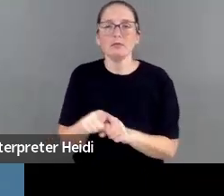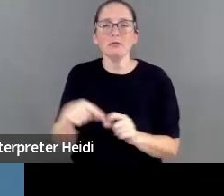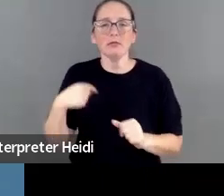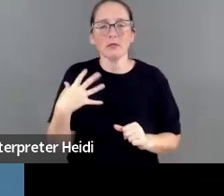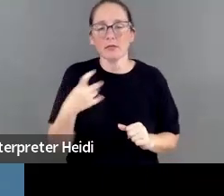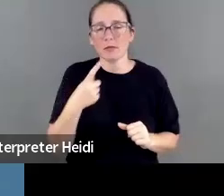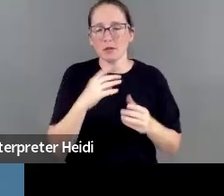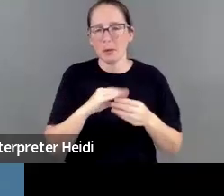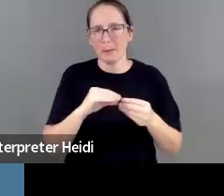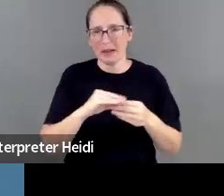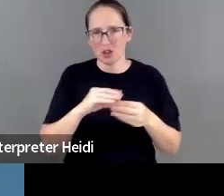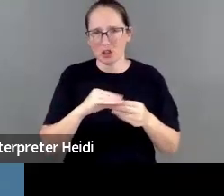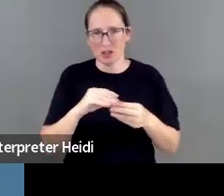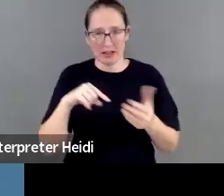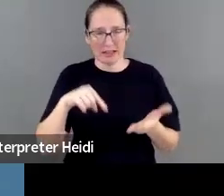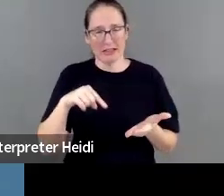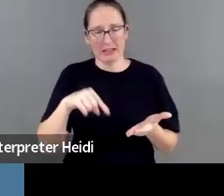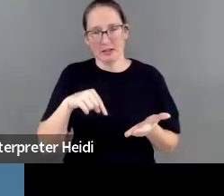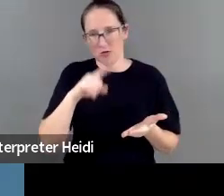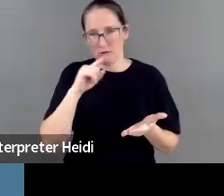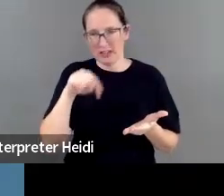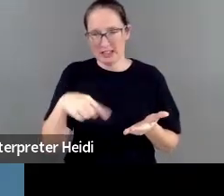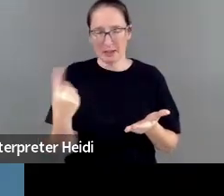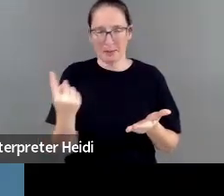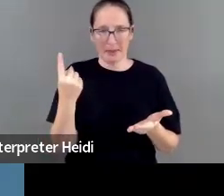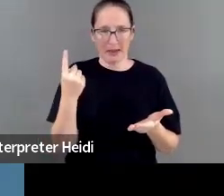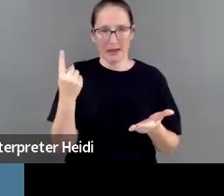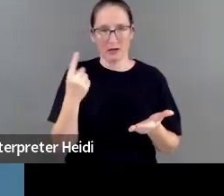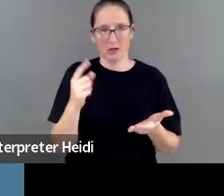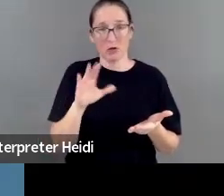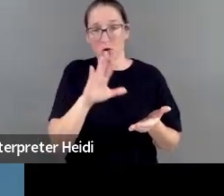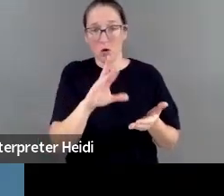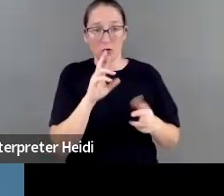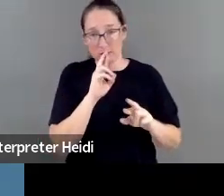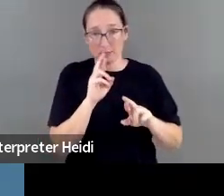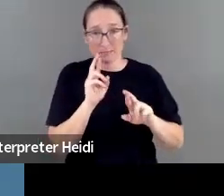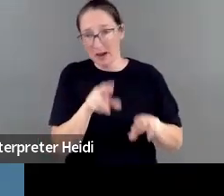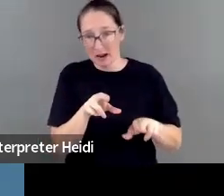somehow prove that you are impaired enough to need some sort of intervention